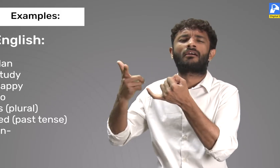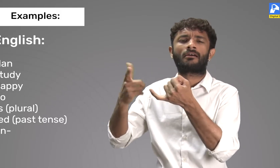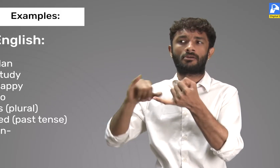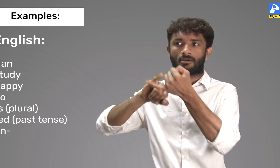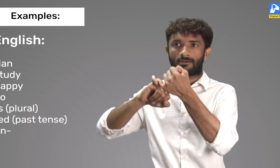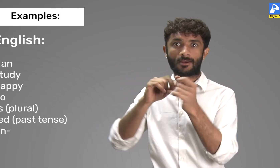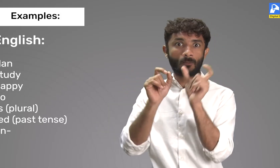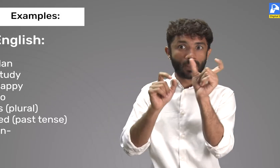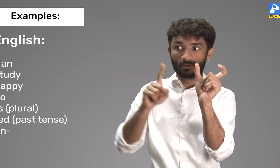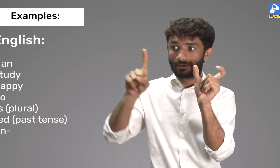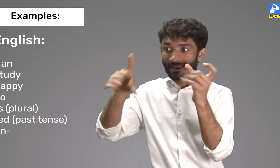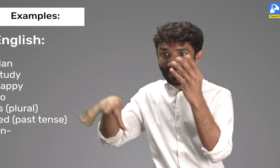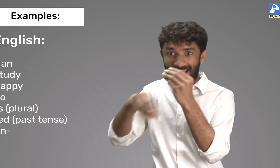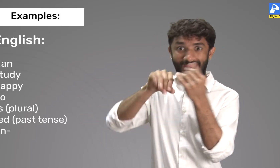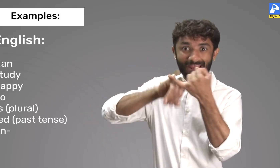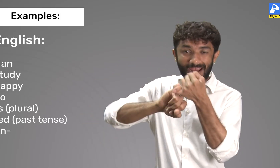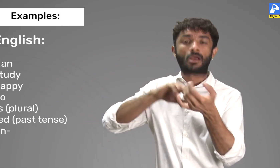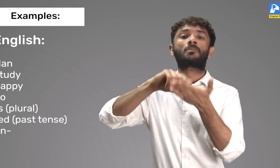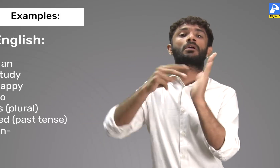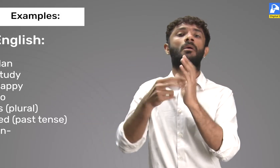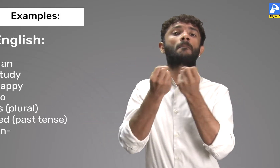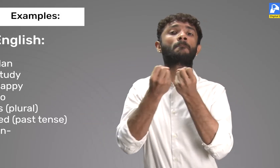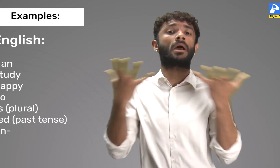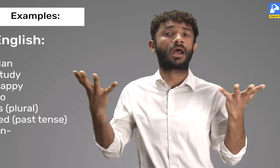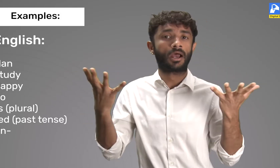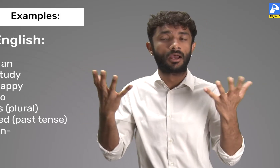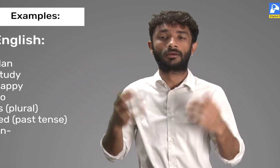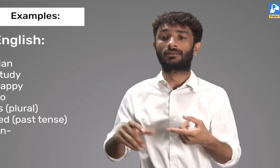"s," can be added to make a plural form of the word,